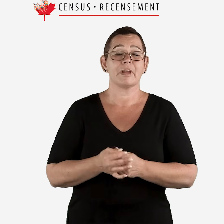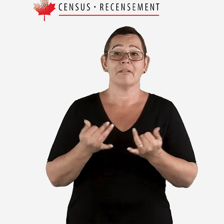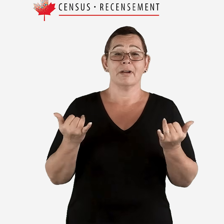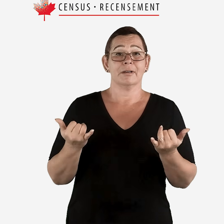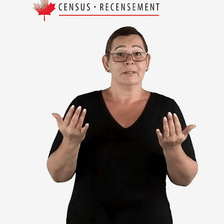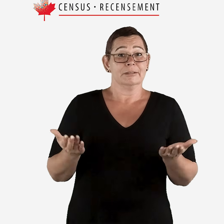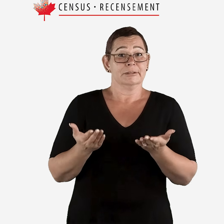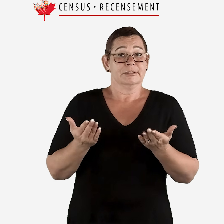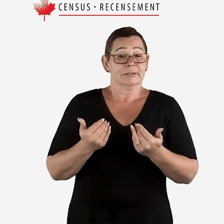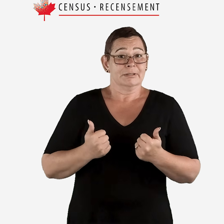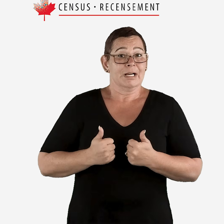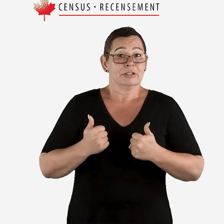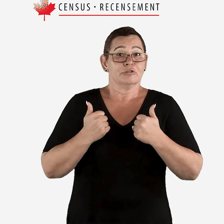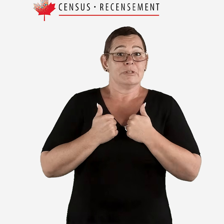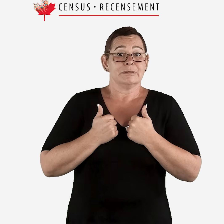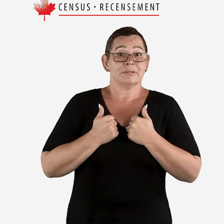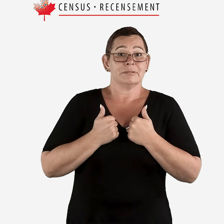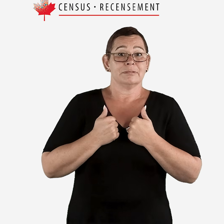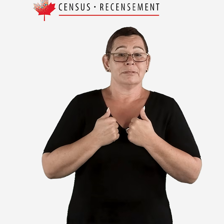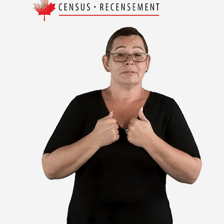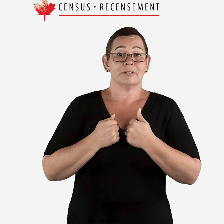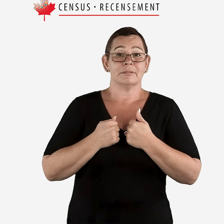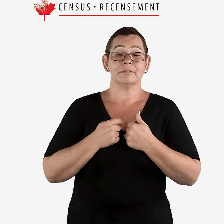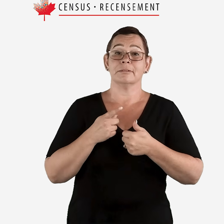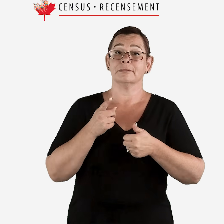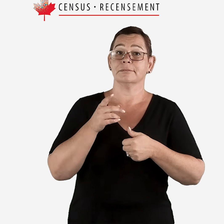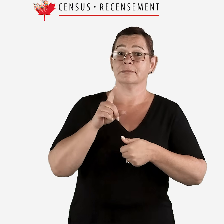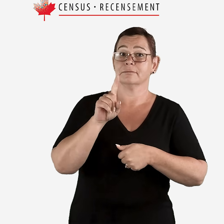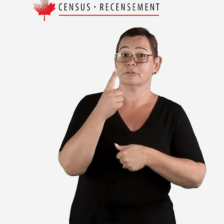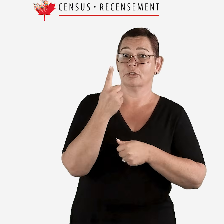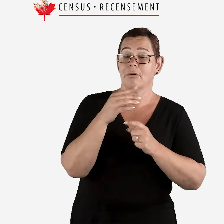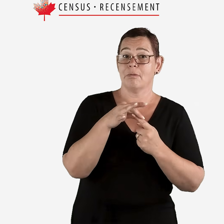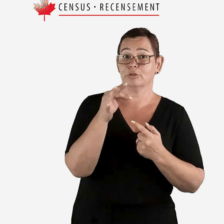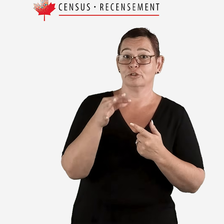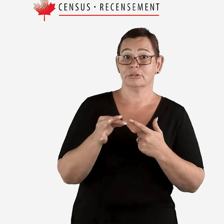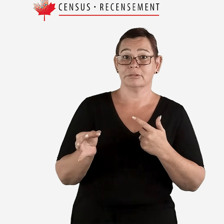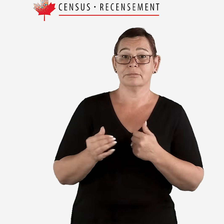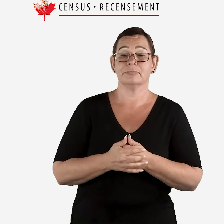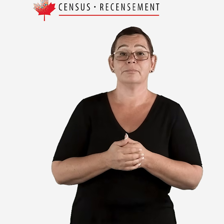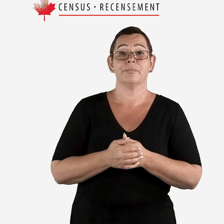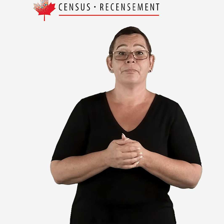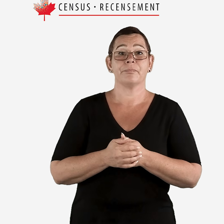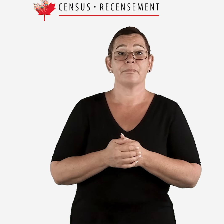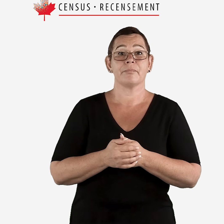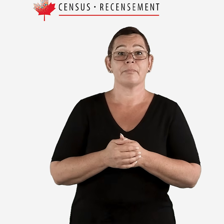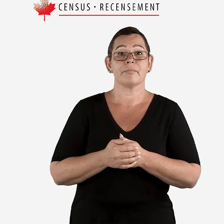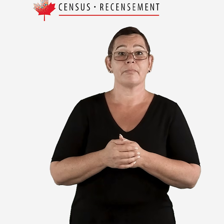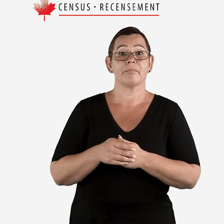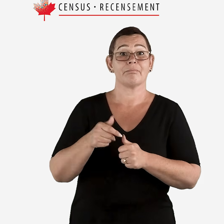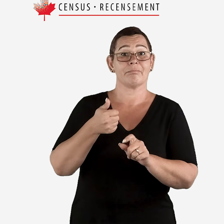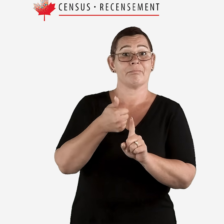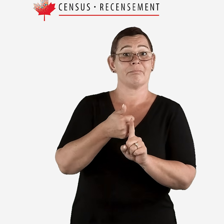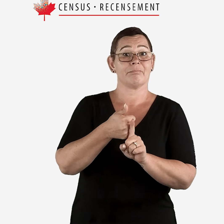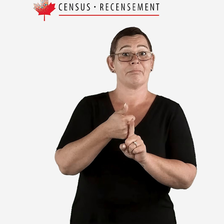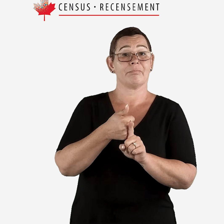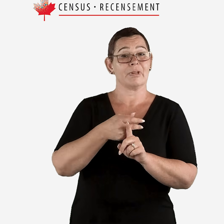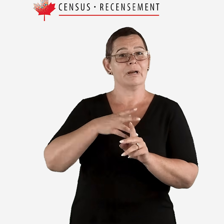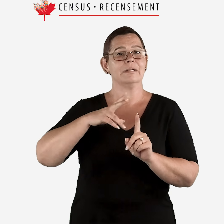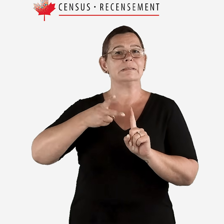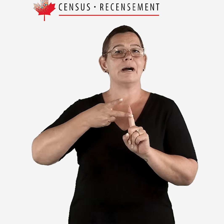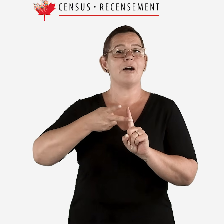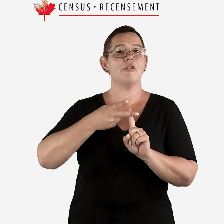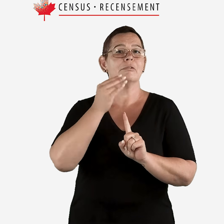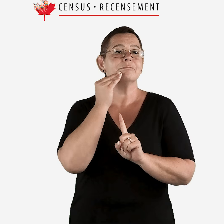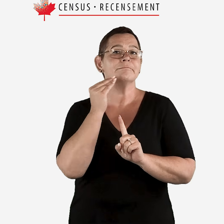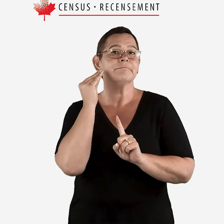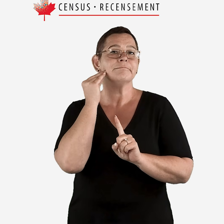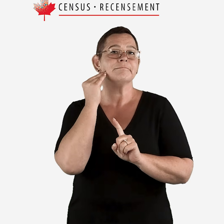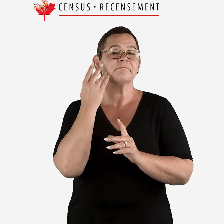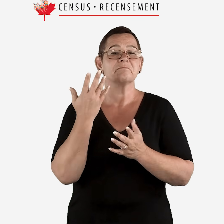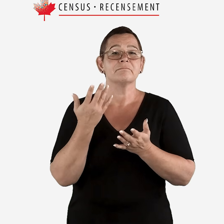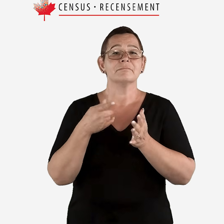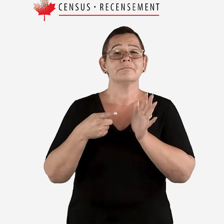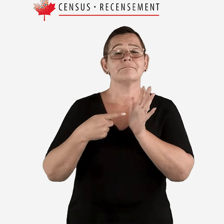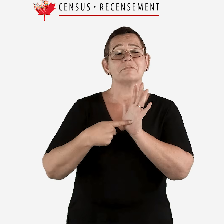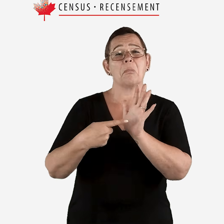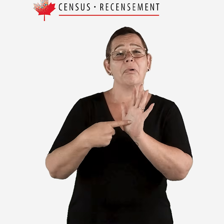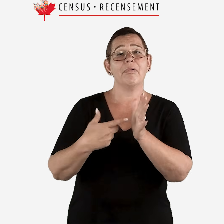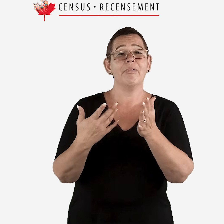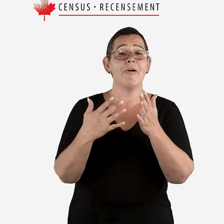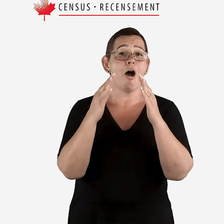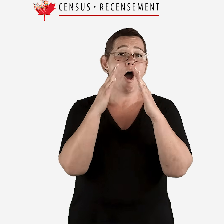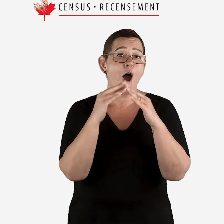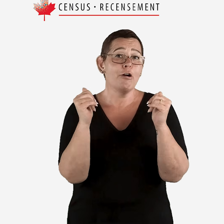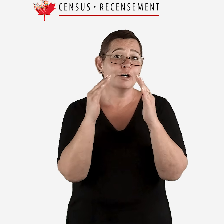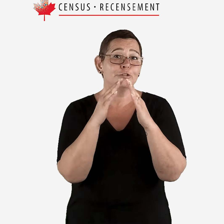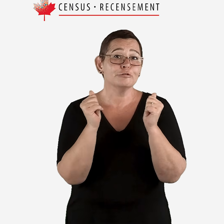If this address is: Response option 1: a SECONDARY RESIDENCE (for example, a cottage)